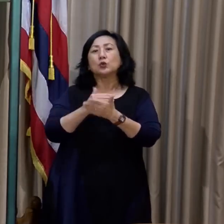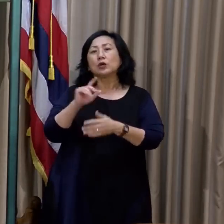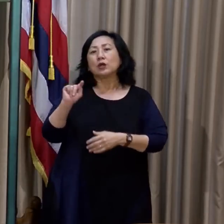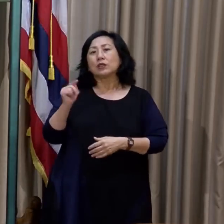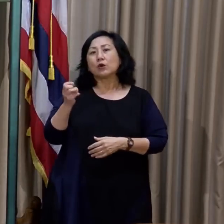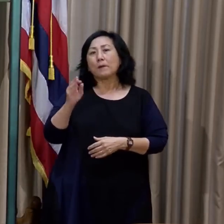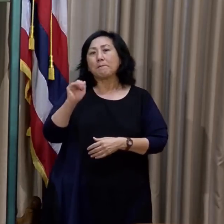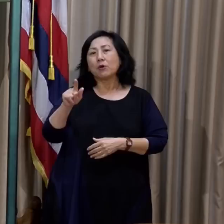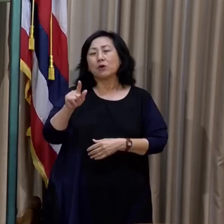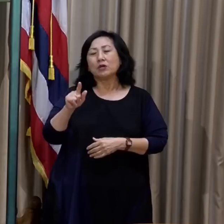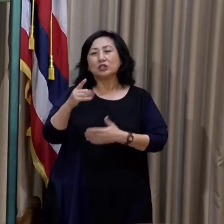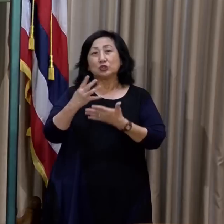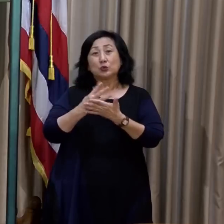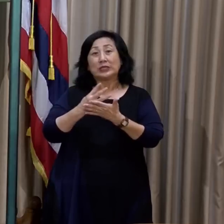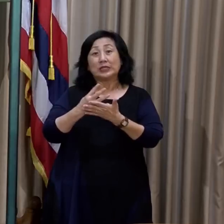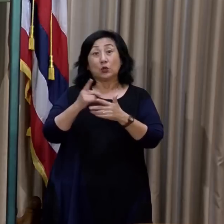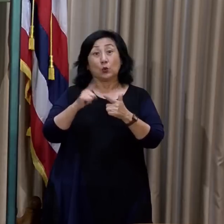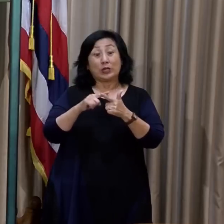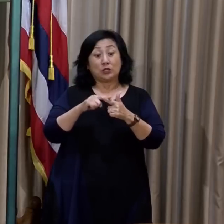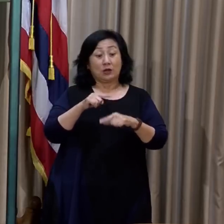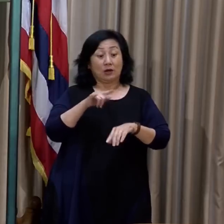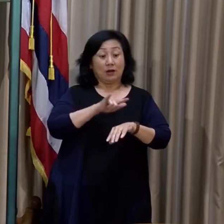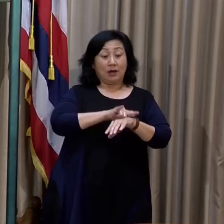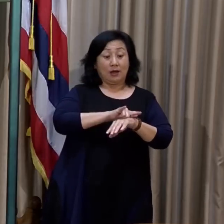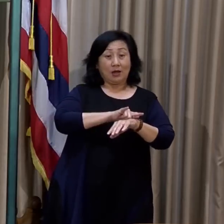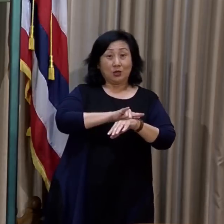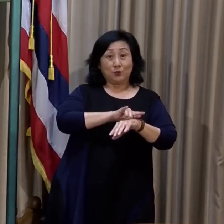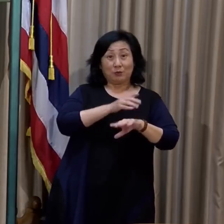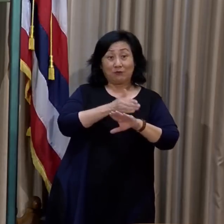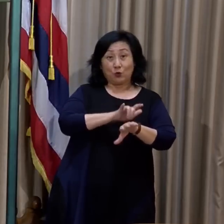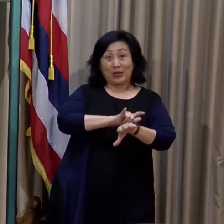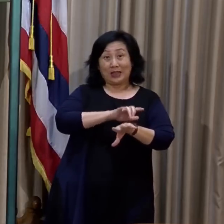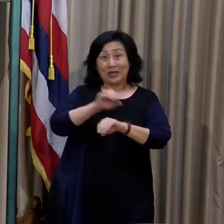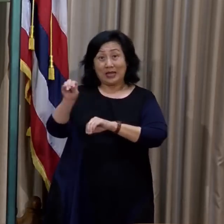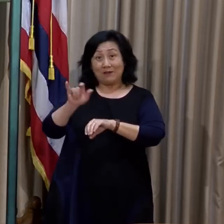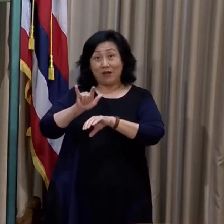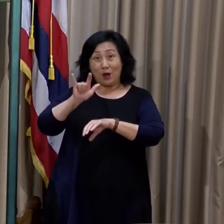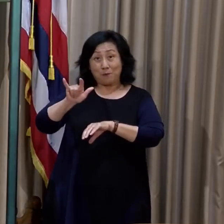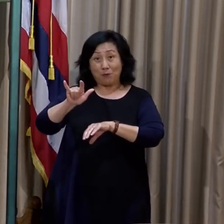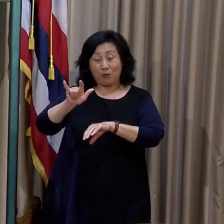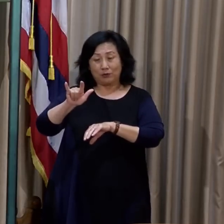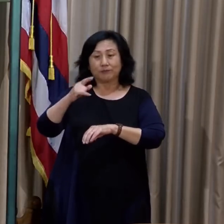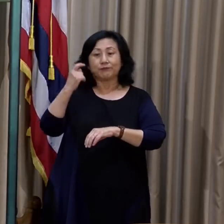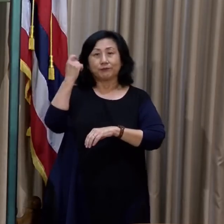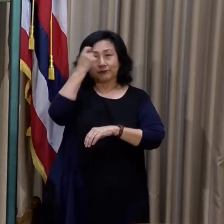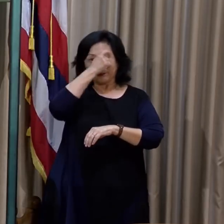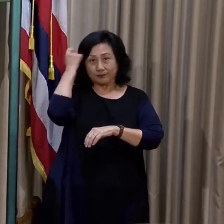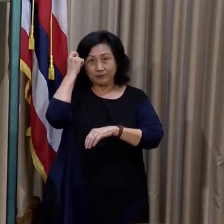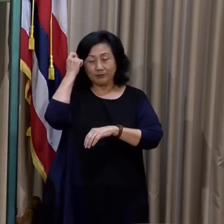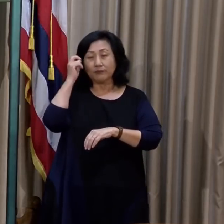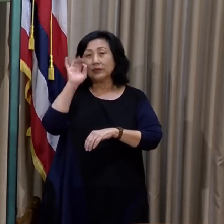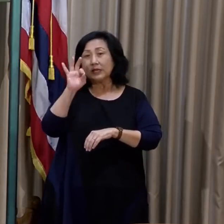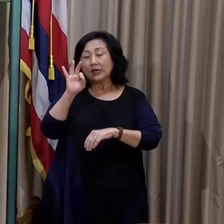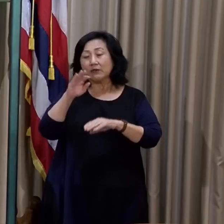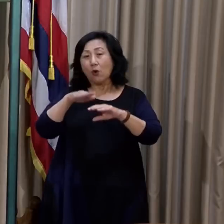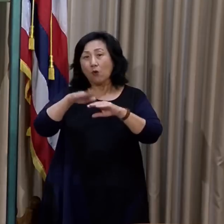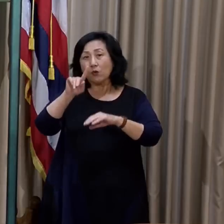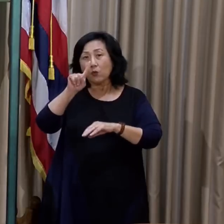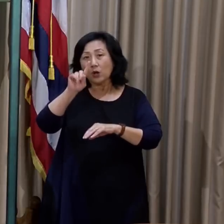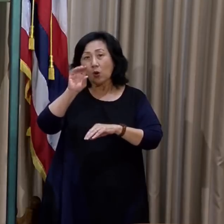THROUGHOUT THE WEEKEND. WE WILL IMPLEMENT A NEW THERMAL SCREENING PROCESS. YOU ARE DEPARTING FROM THE